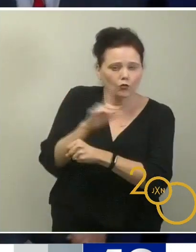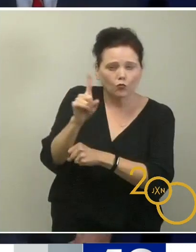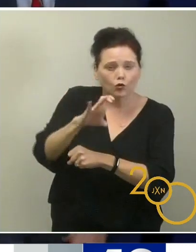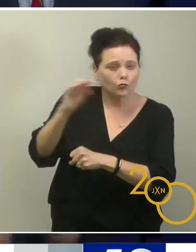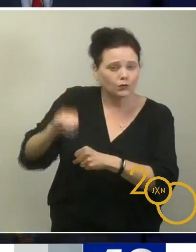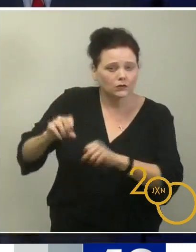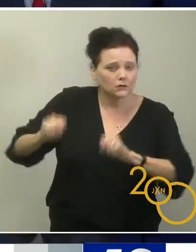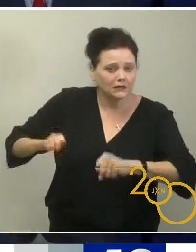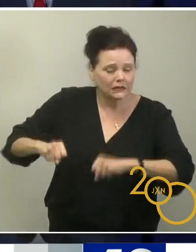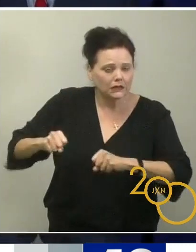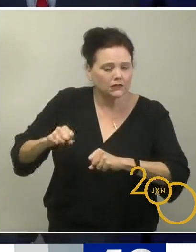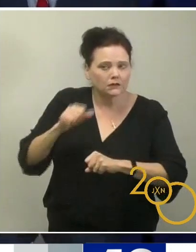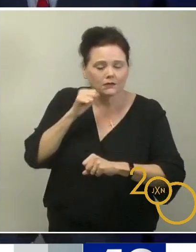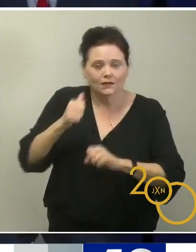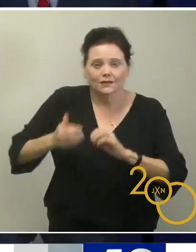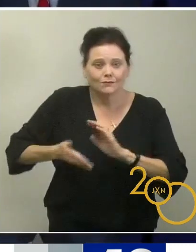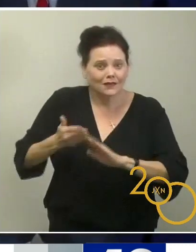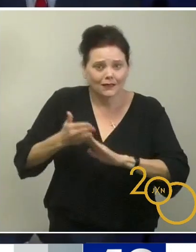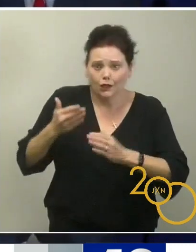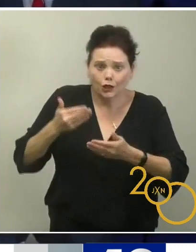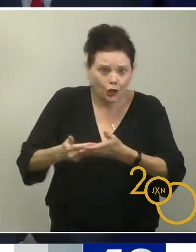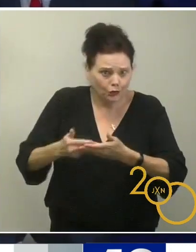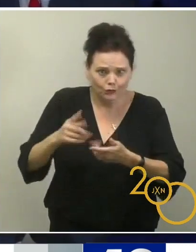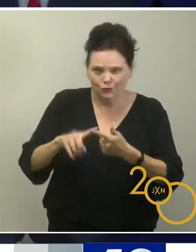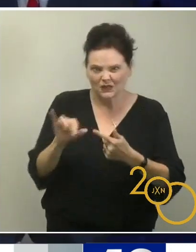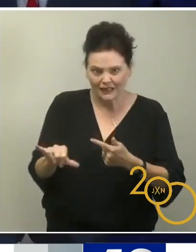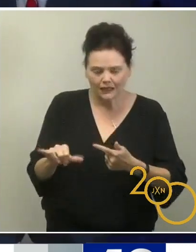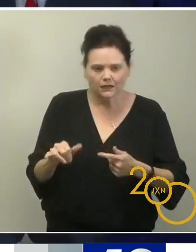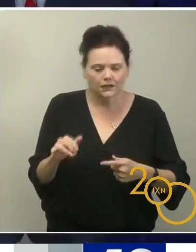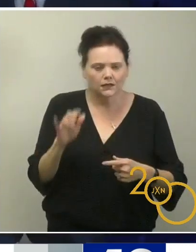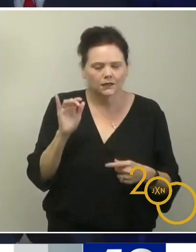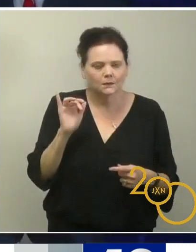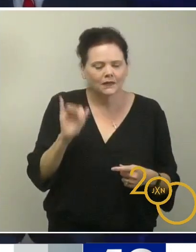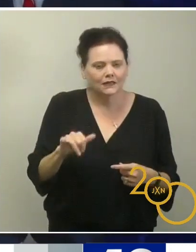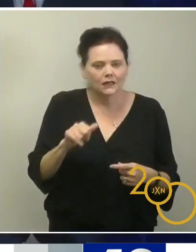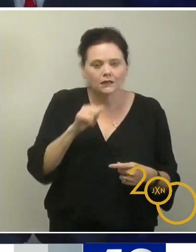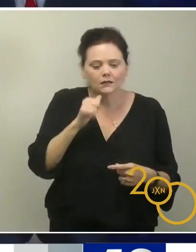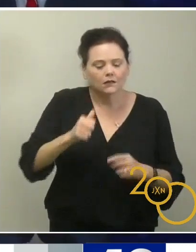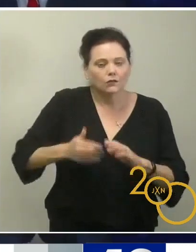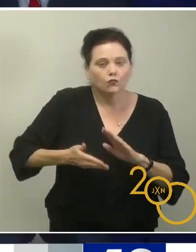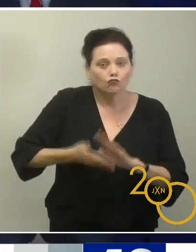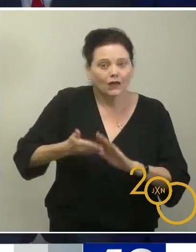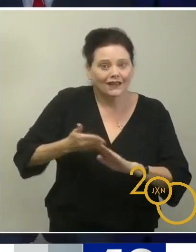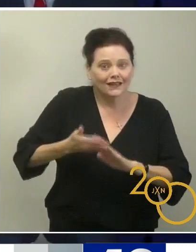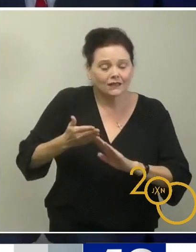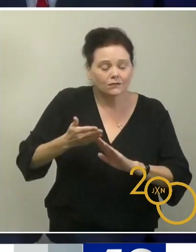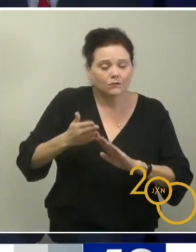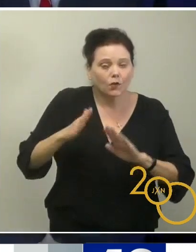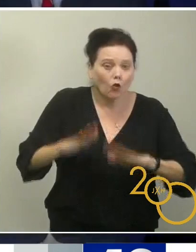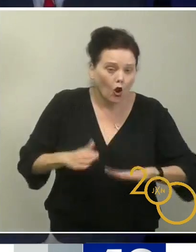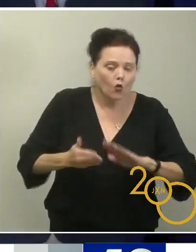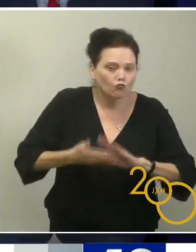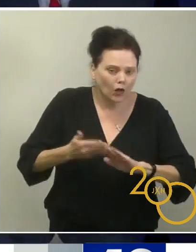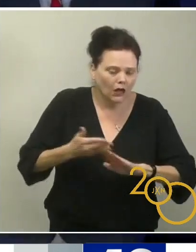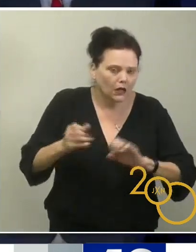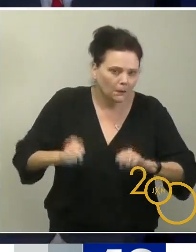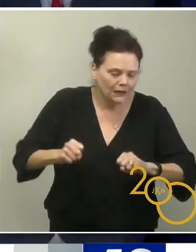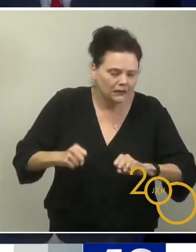NUMBER AND A MYRIAD OF REASONS THAT THE OB CURTIS PLANT IS NOT ONLY NOT OPERATING AT FULL